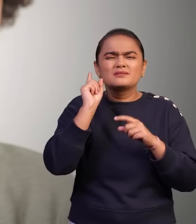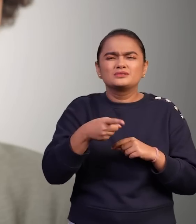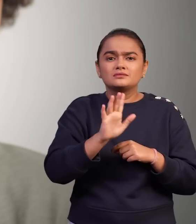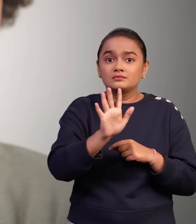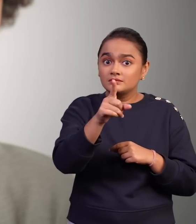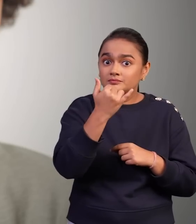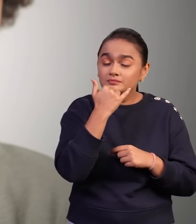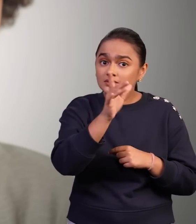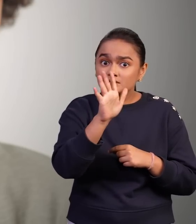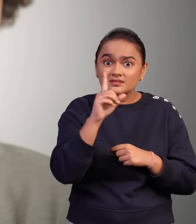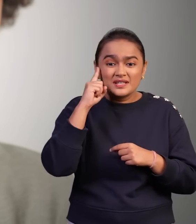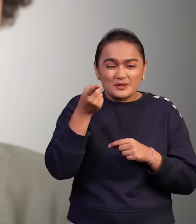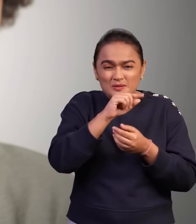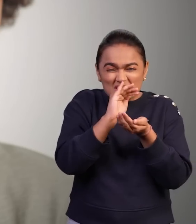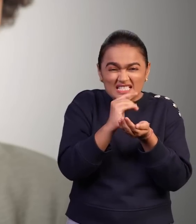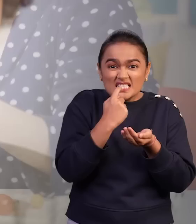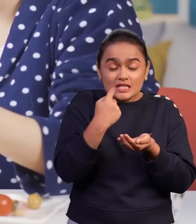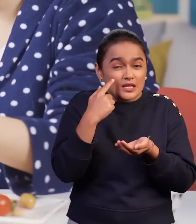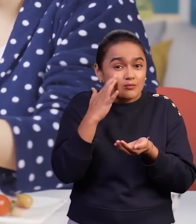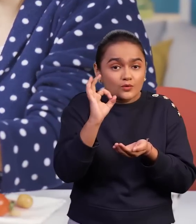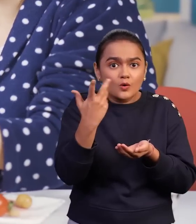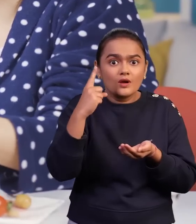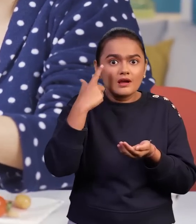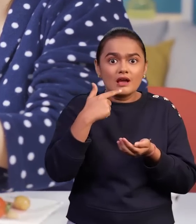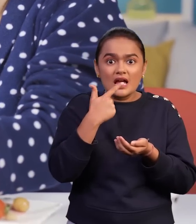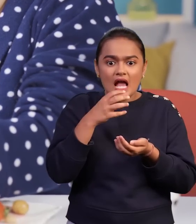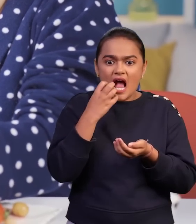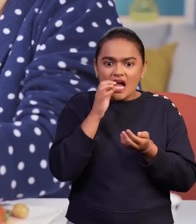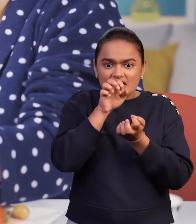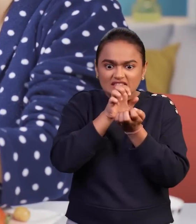Milk teeth are very important as they help in chewing, speech development